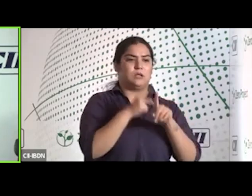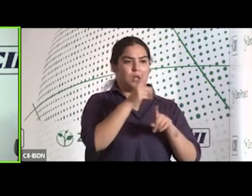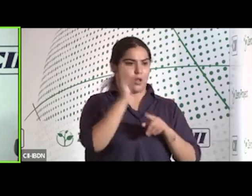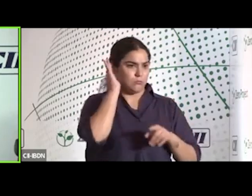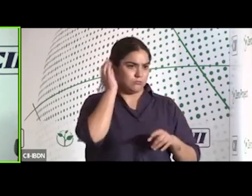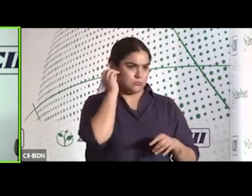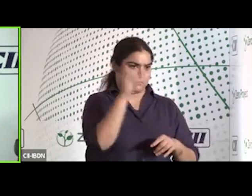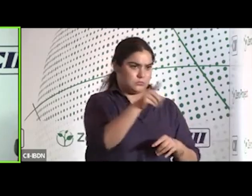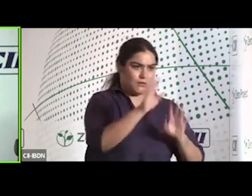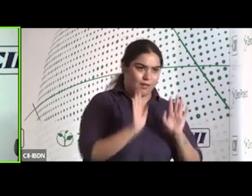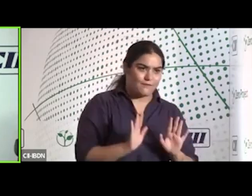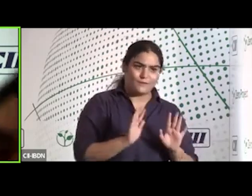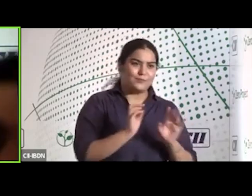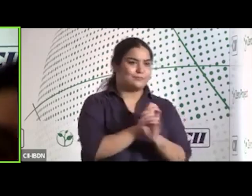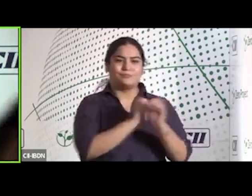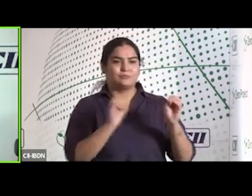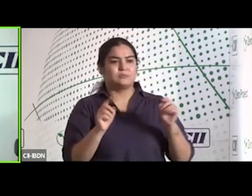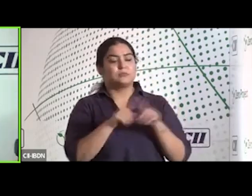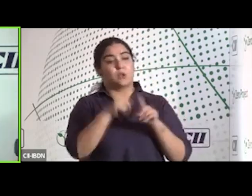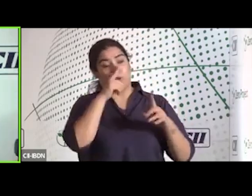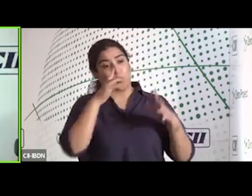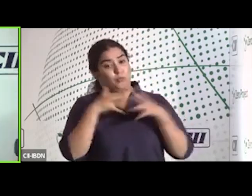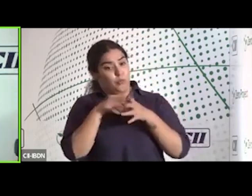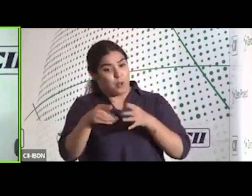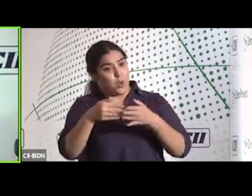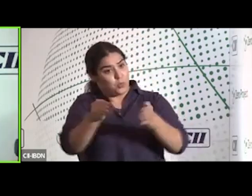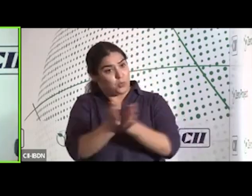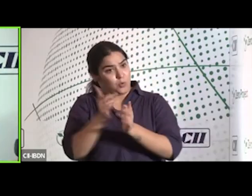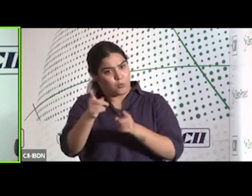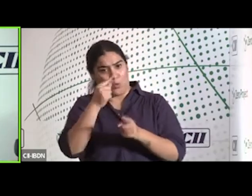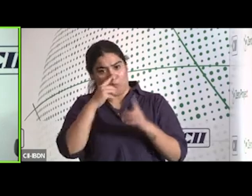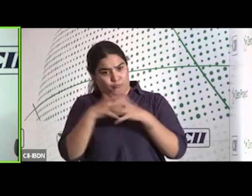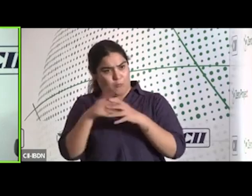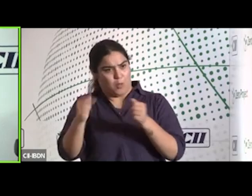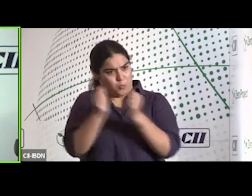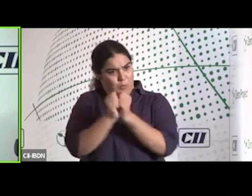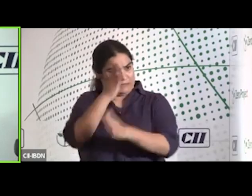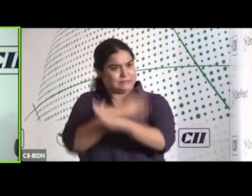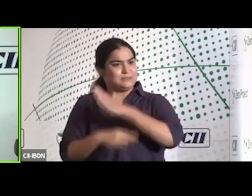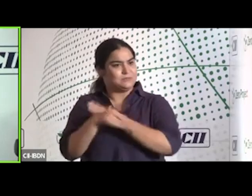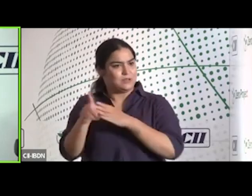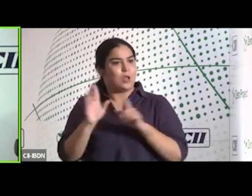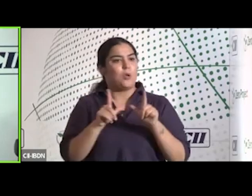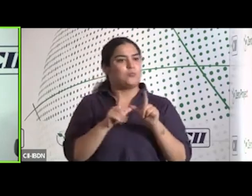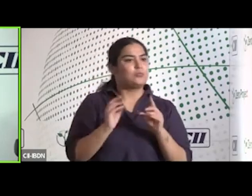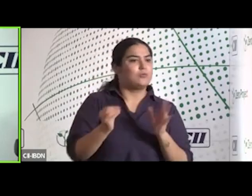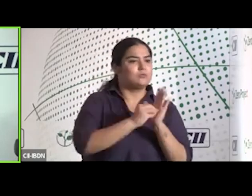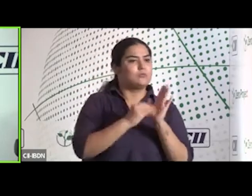how many of women or groups are women with disabilities? It's not even data points that are collected.